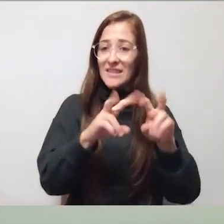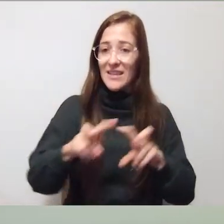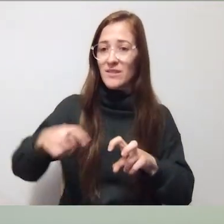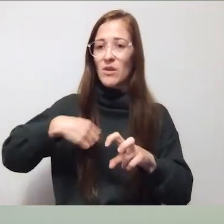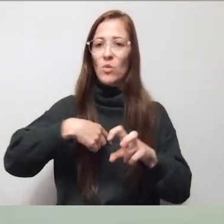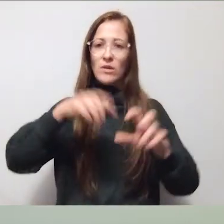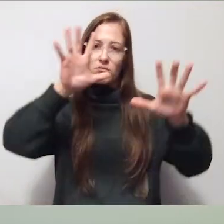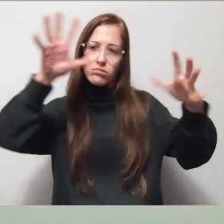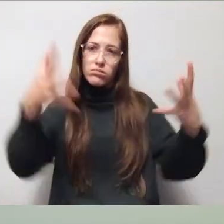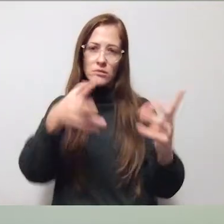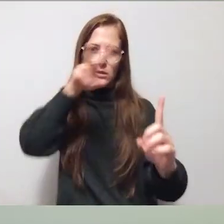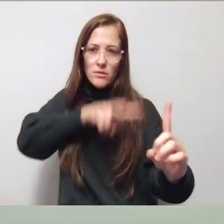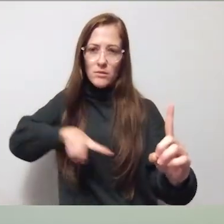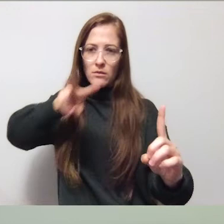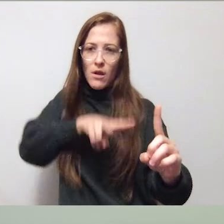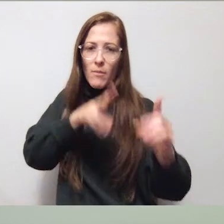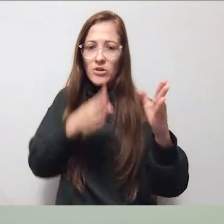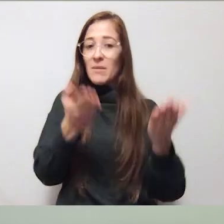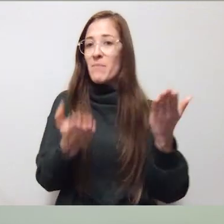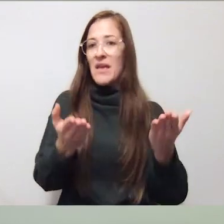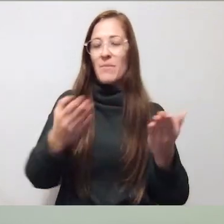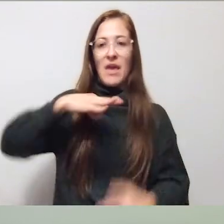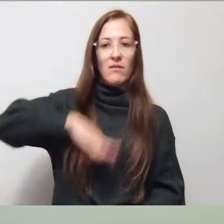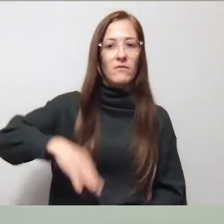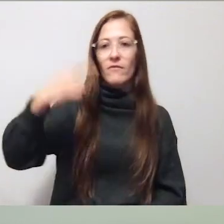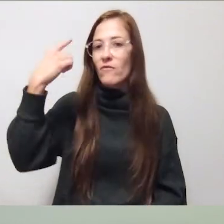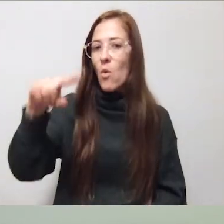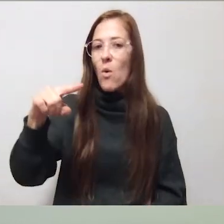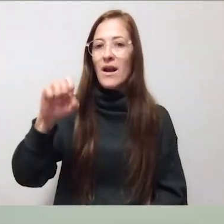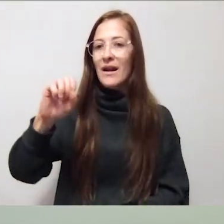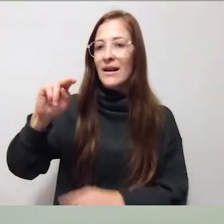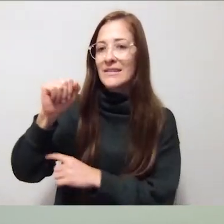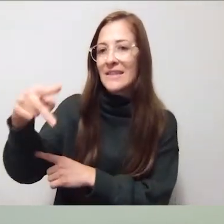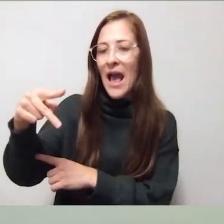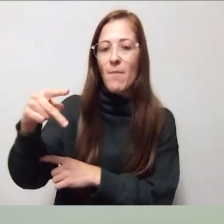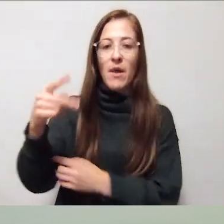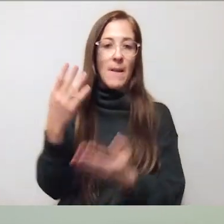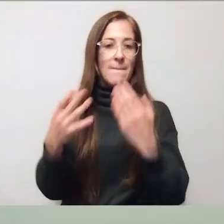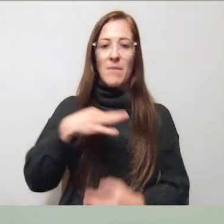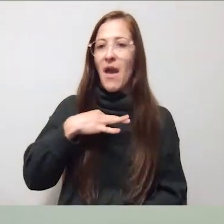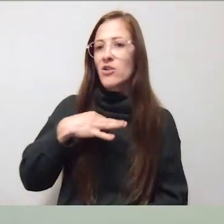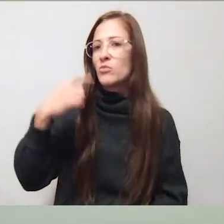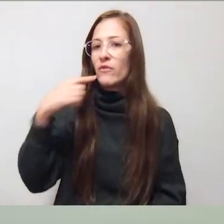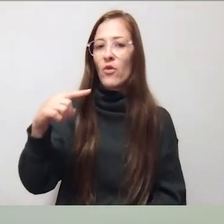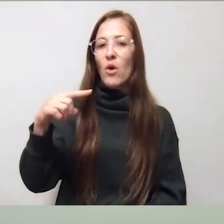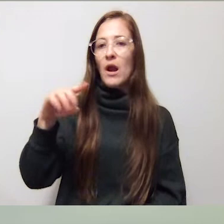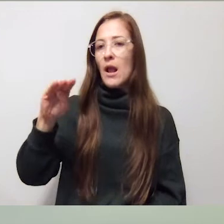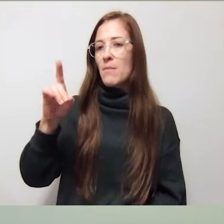They might be eligible for a SNAP benefit, they might be eligible for a low income subsidy, they could get their Medicare Part B back,